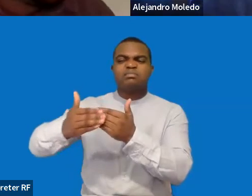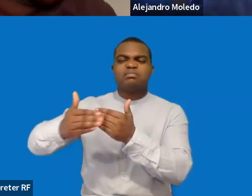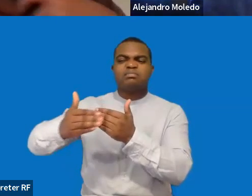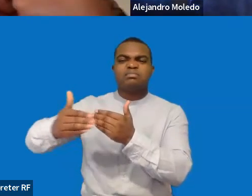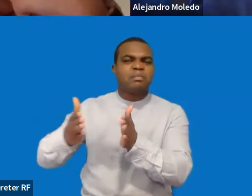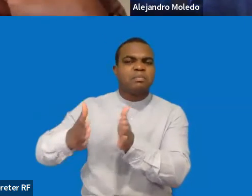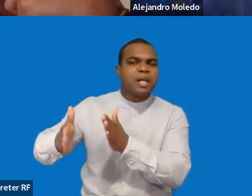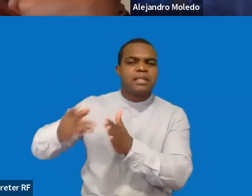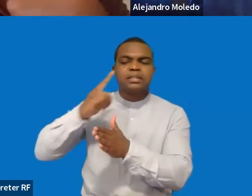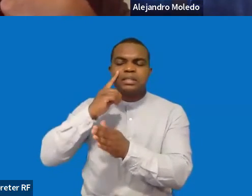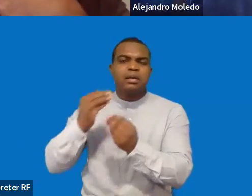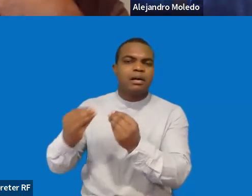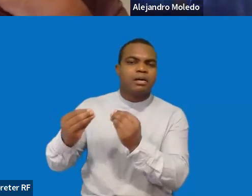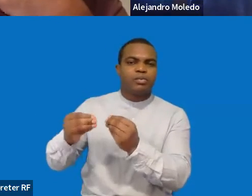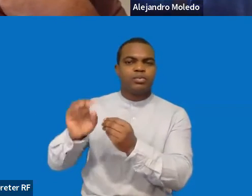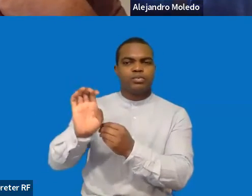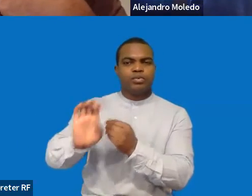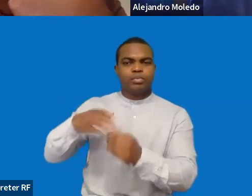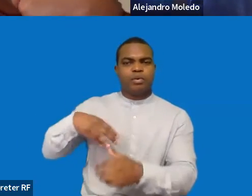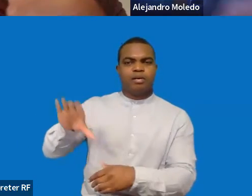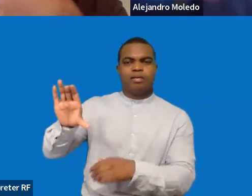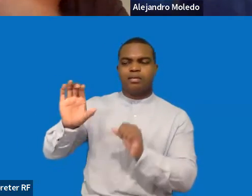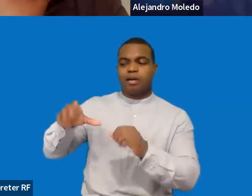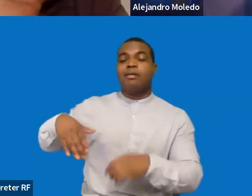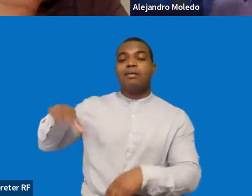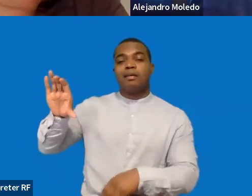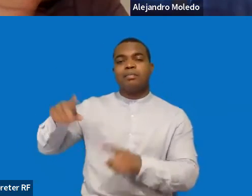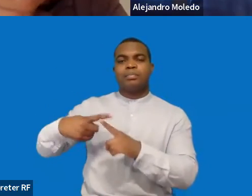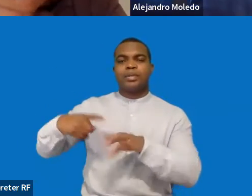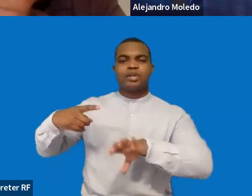In that case, when you go through the disability assessment in Greece...